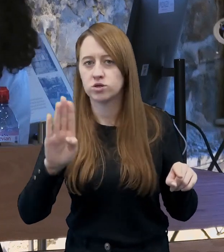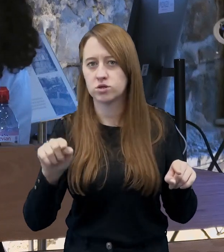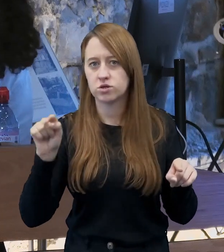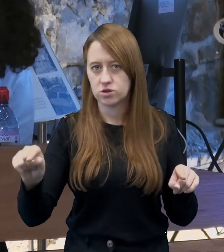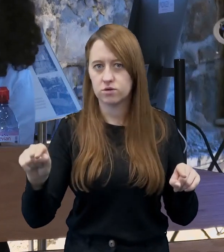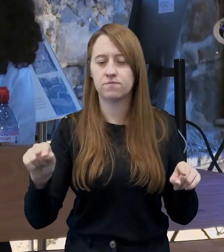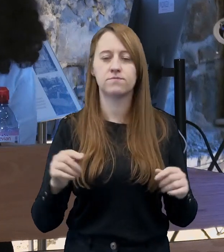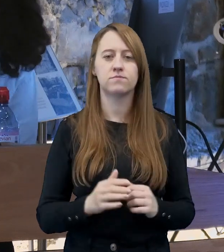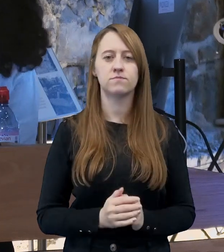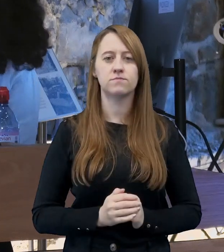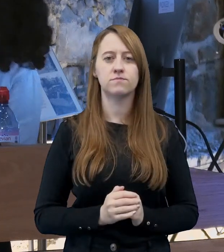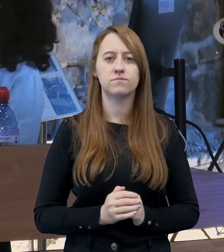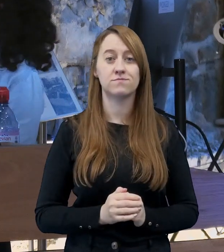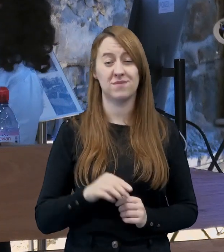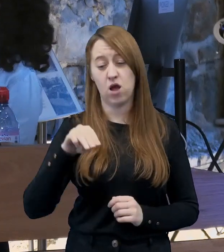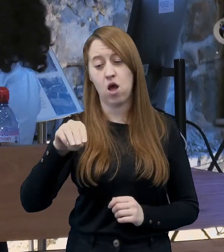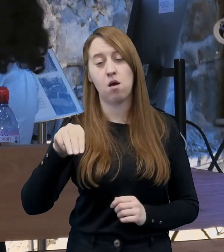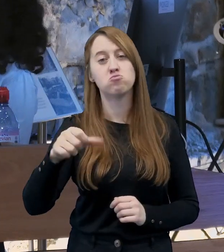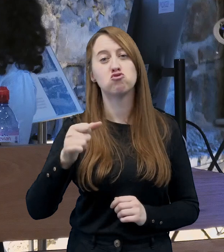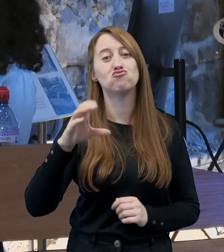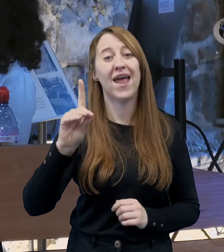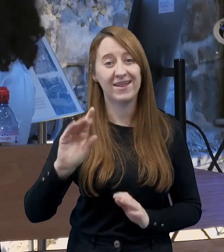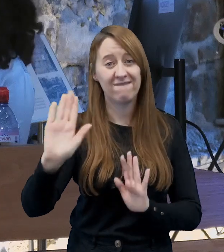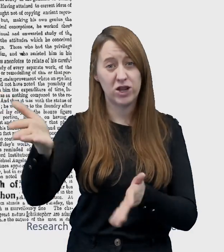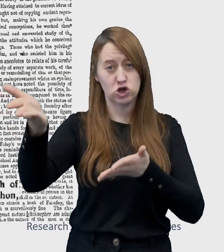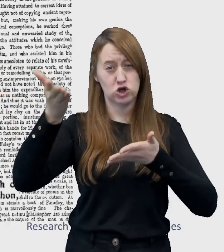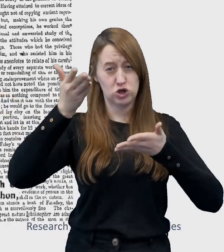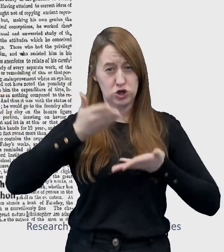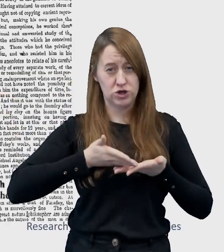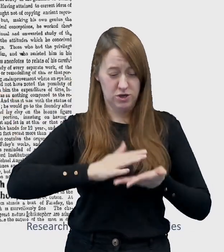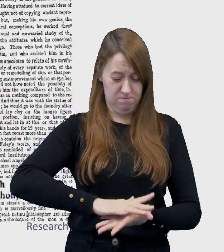Mairead handed me a folder filled with newspaper articles